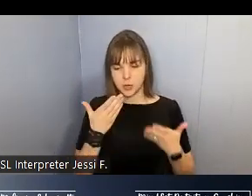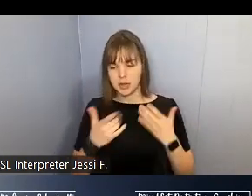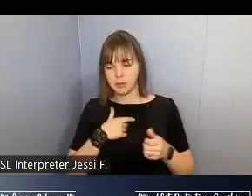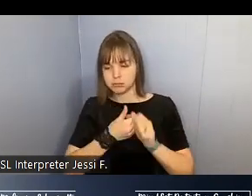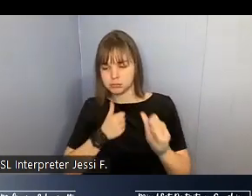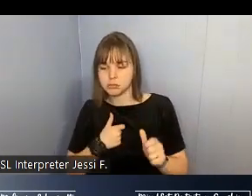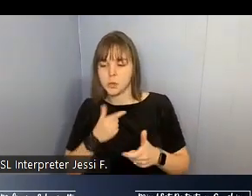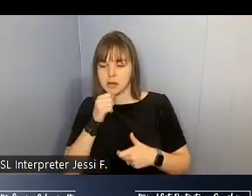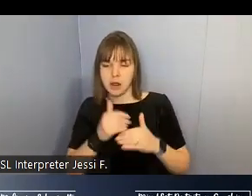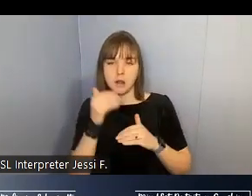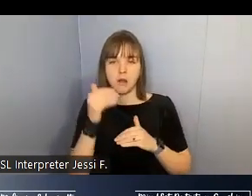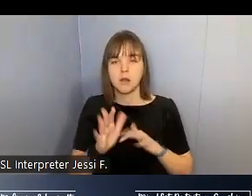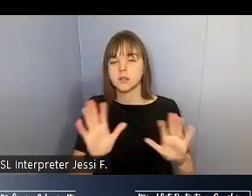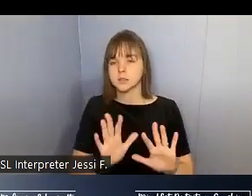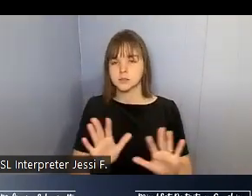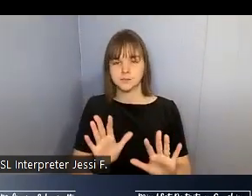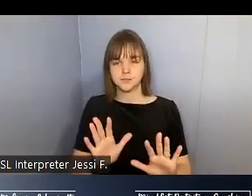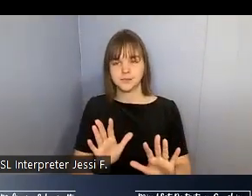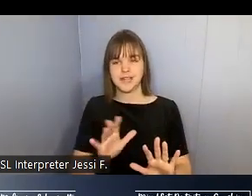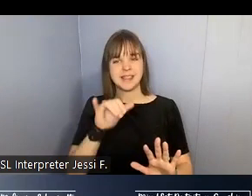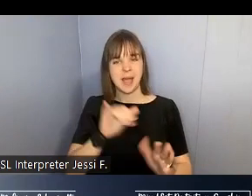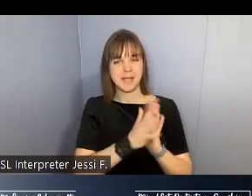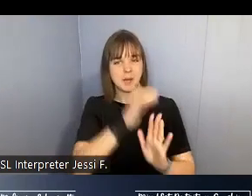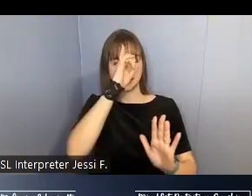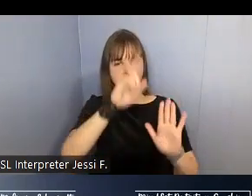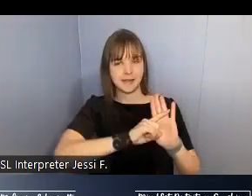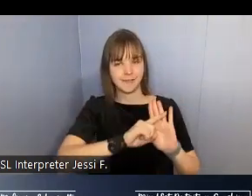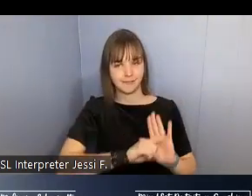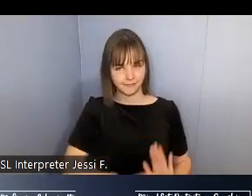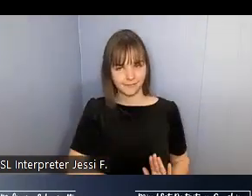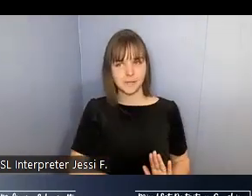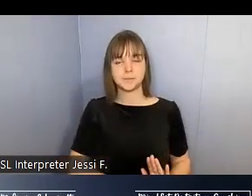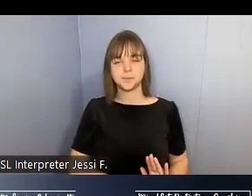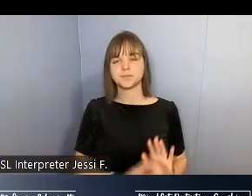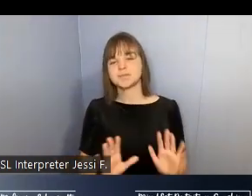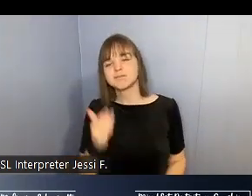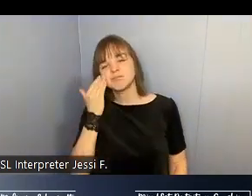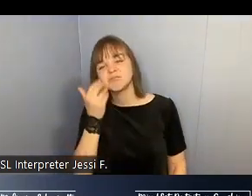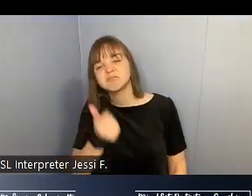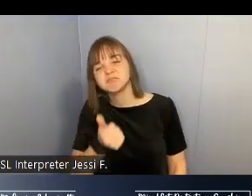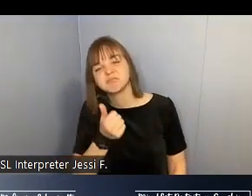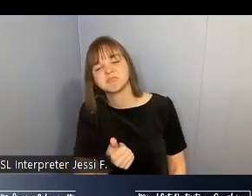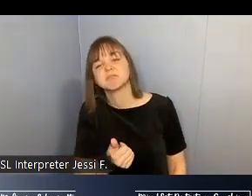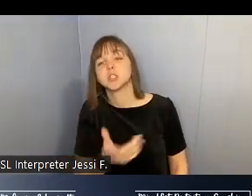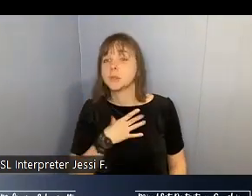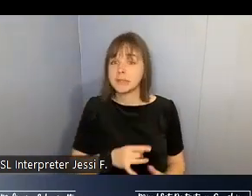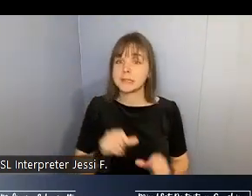eating patterns, this could lead you down that path, potentially-- not everybody. So you got to know yourself. It takes time.